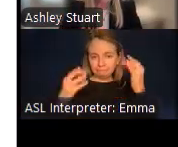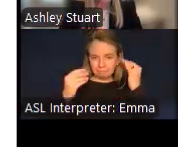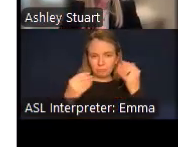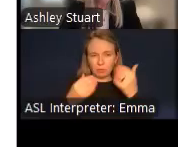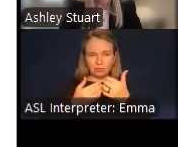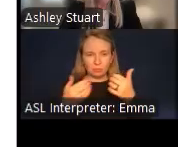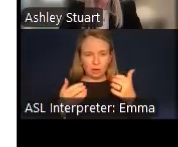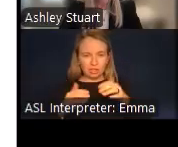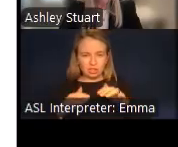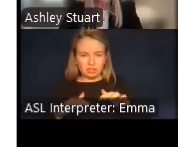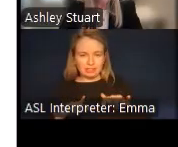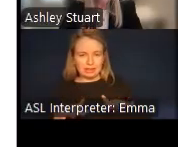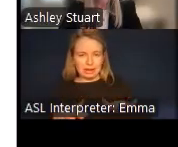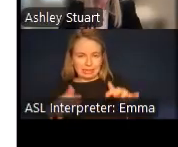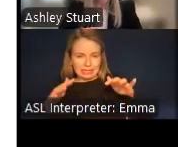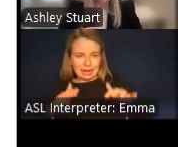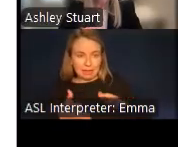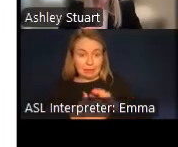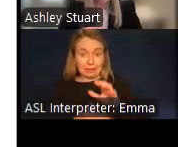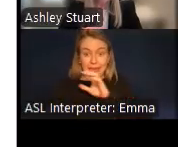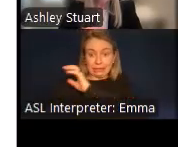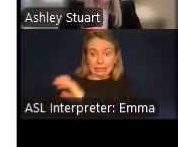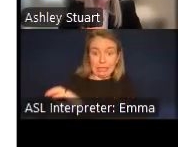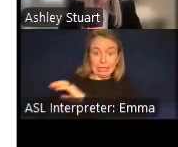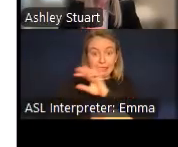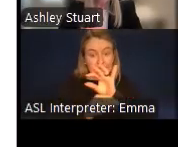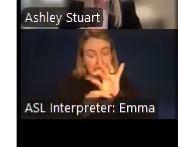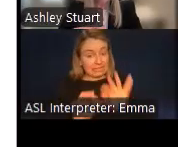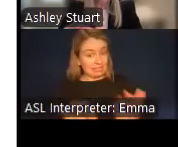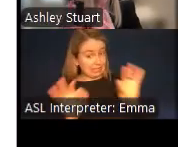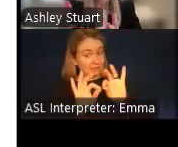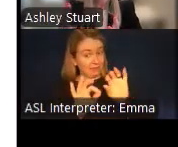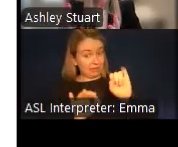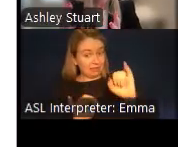significant, is that while this